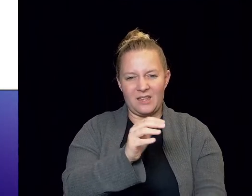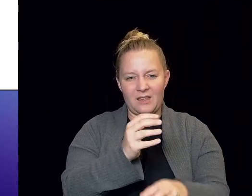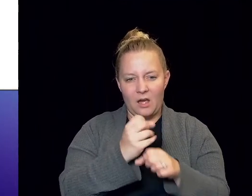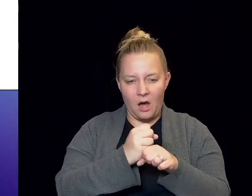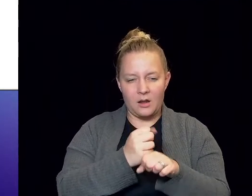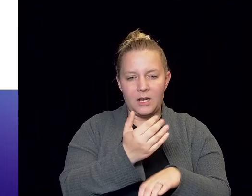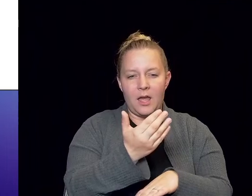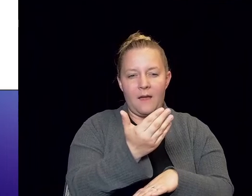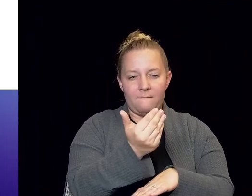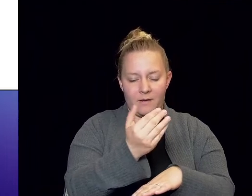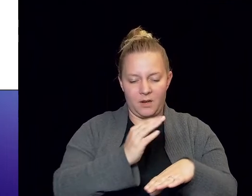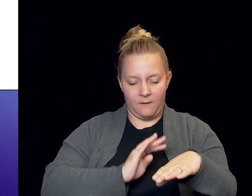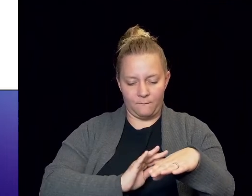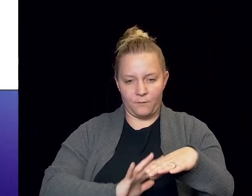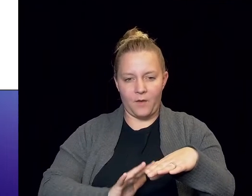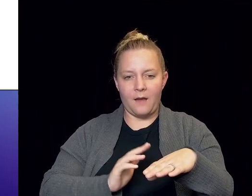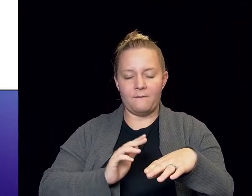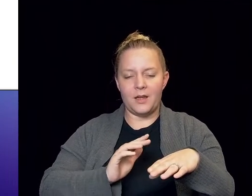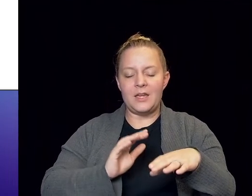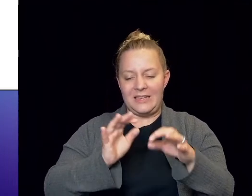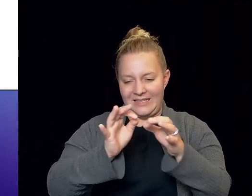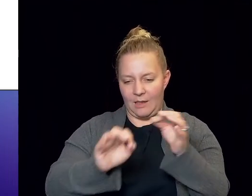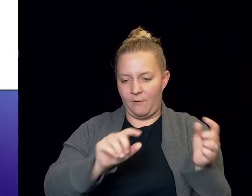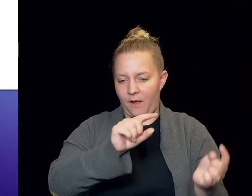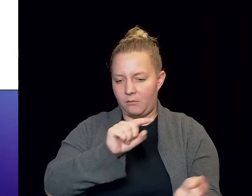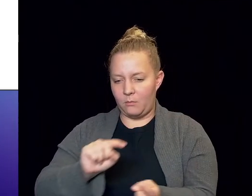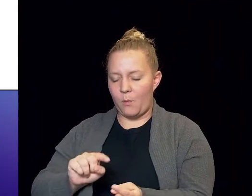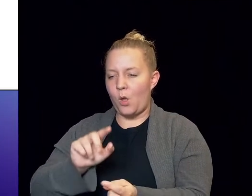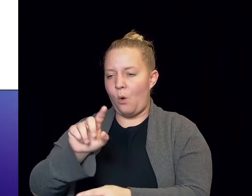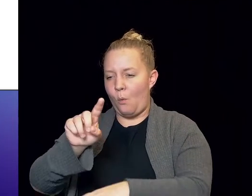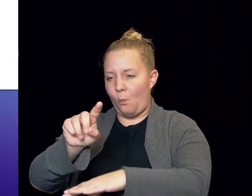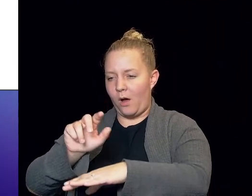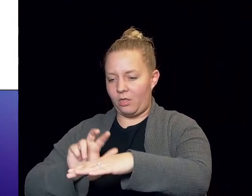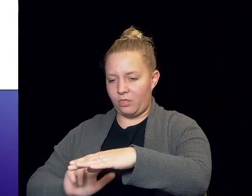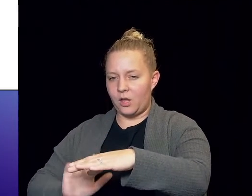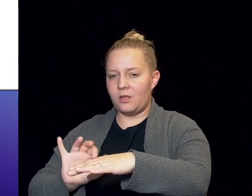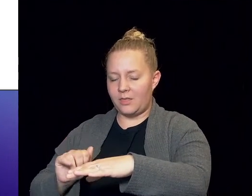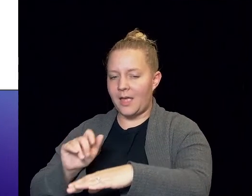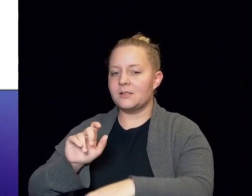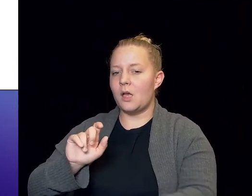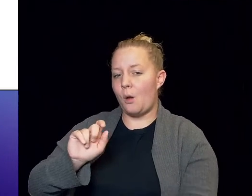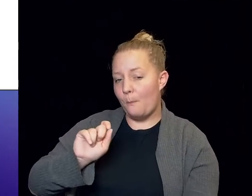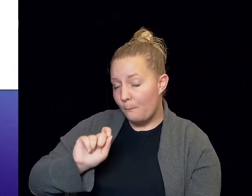1/3 and 1/3 looks to be the decimal .3 repeating. So, you would go ahead and